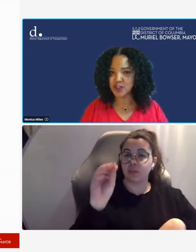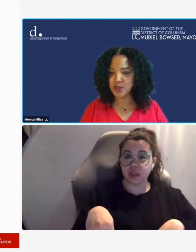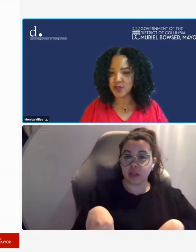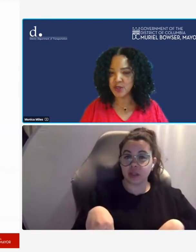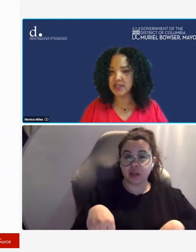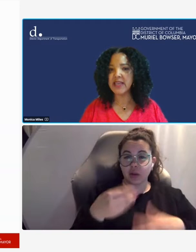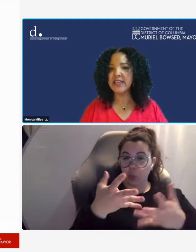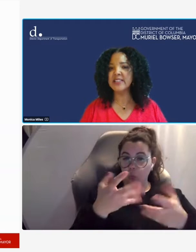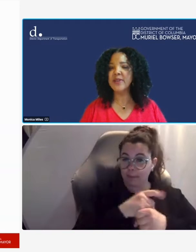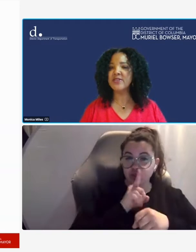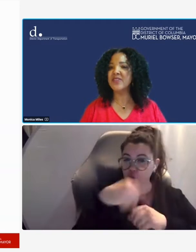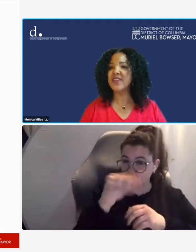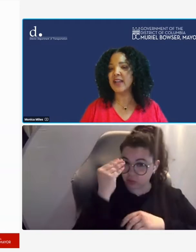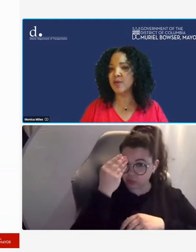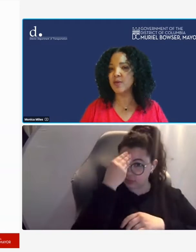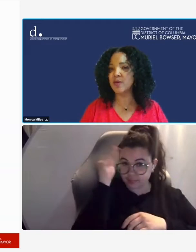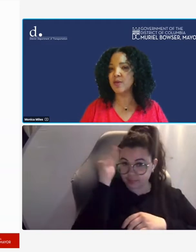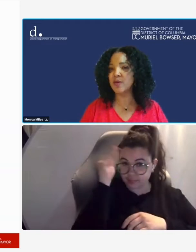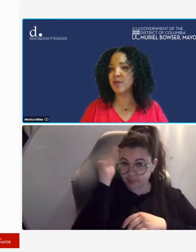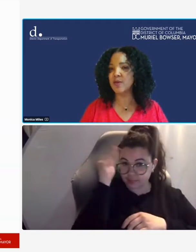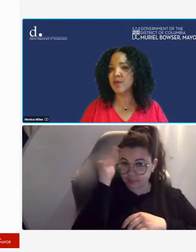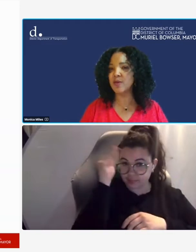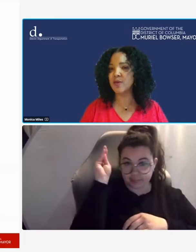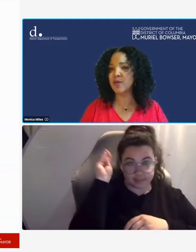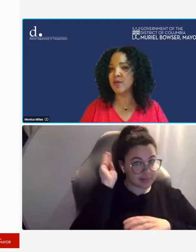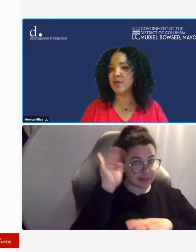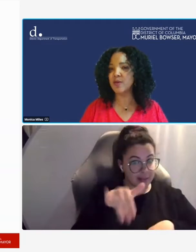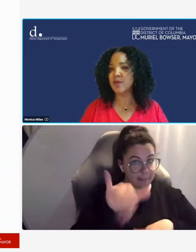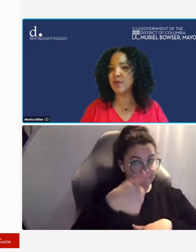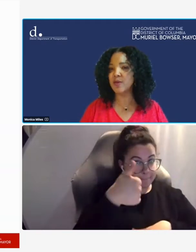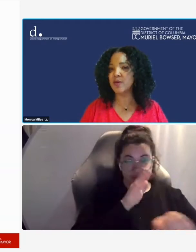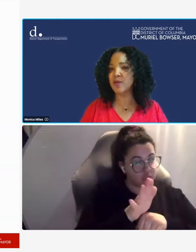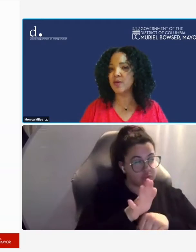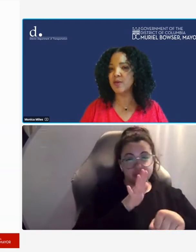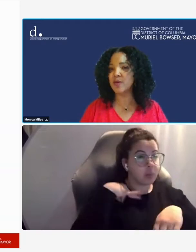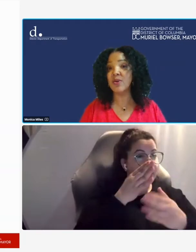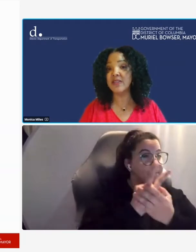that entire amount so you get profit on both the direct salary expense and profit on the